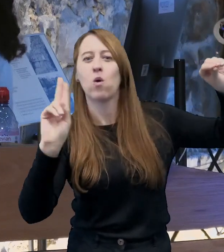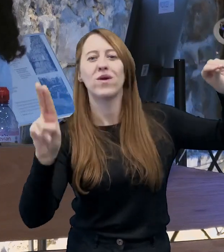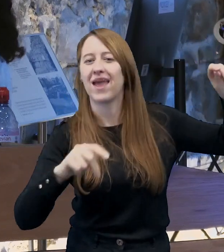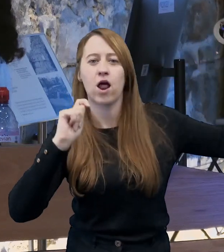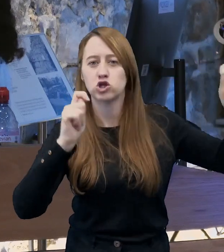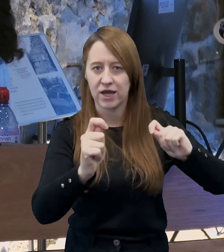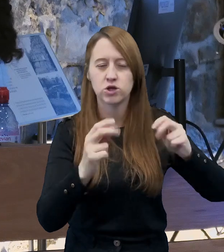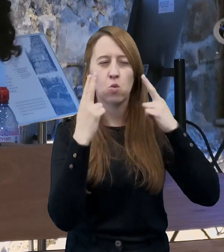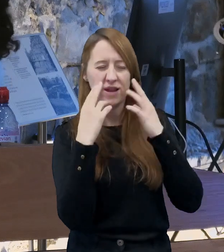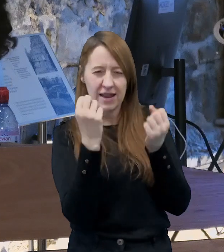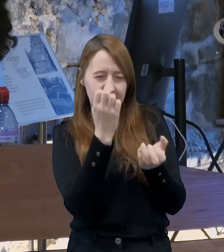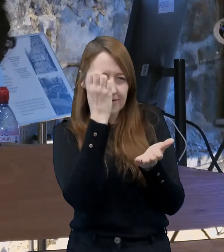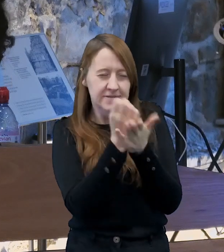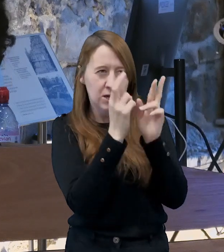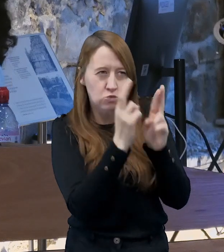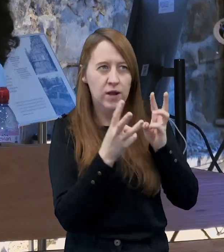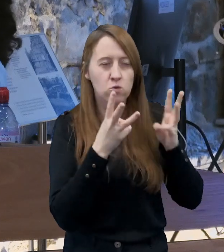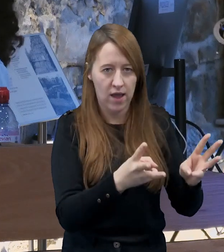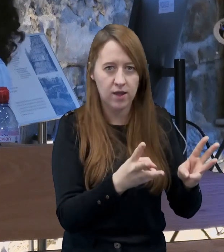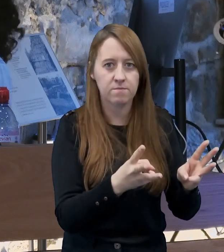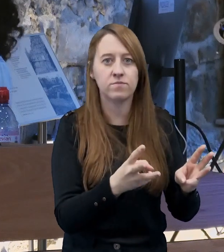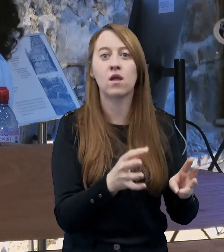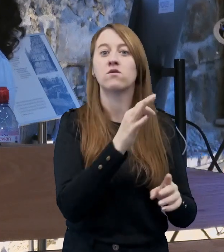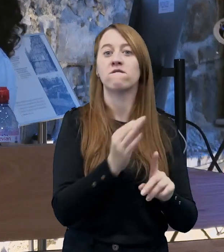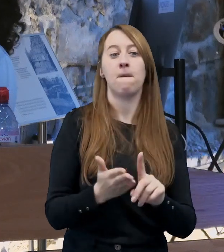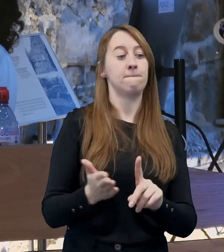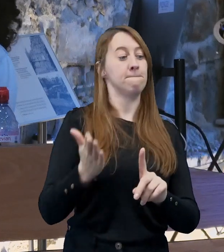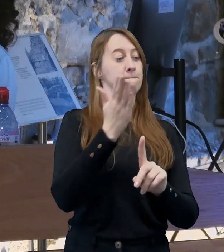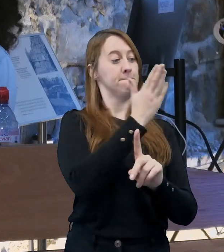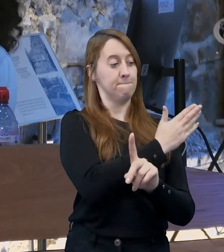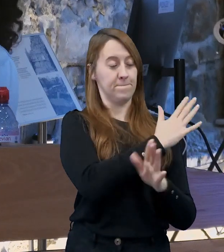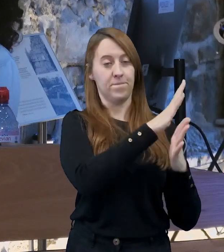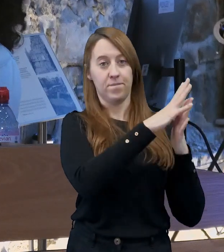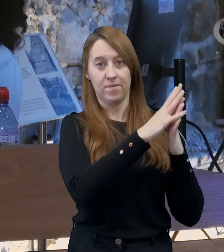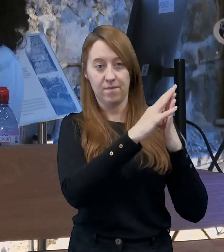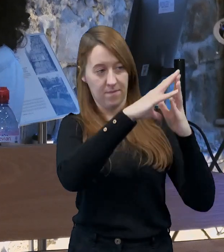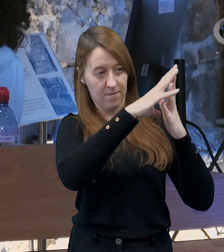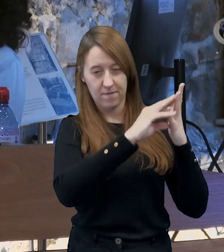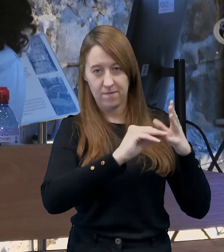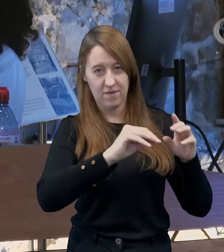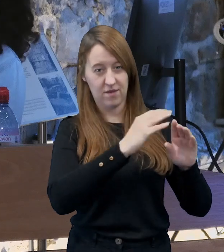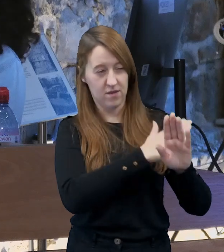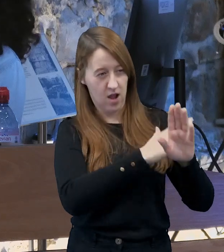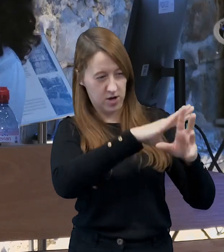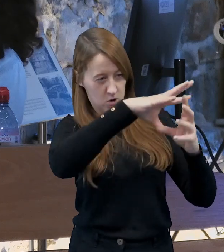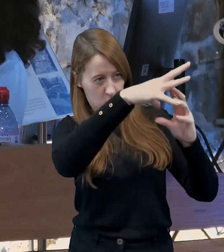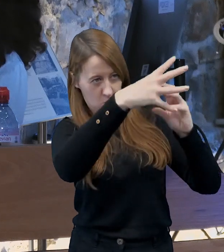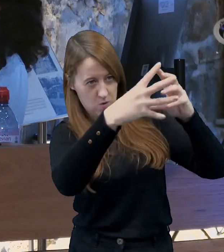to proceed. From the original casting process there was a channel left from the armature. As you can see here,